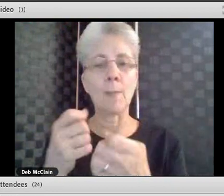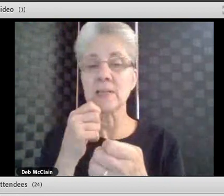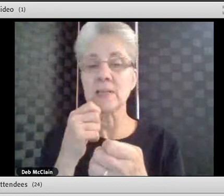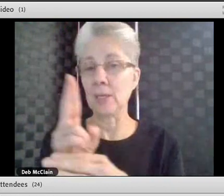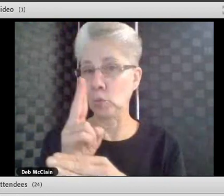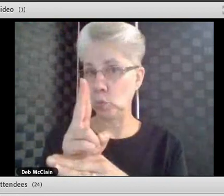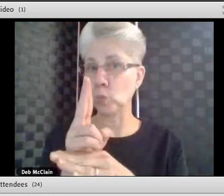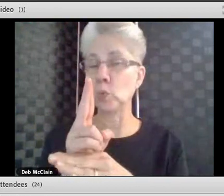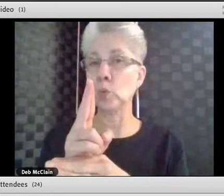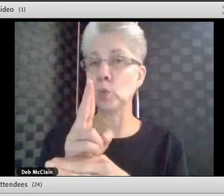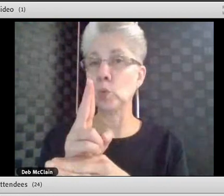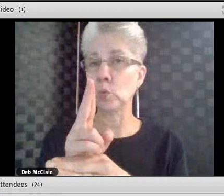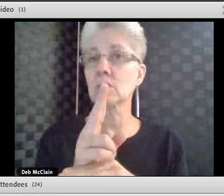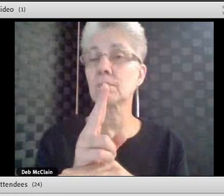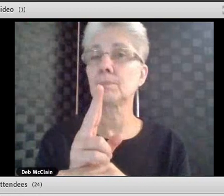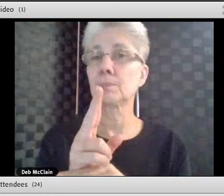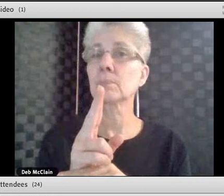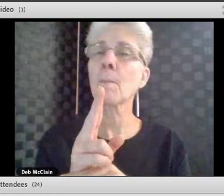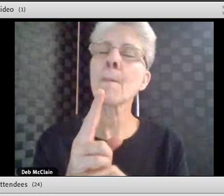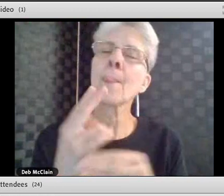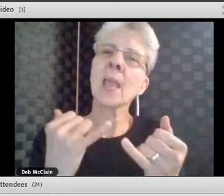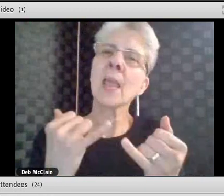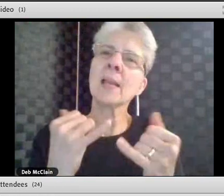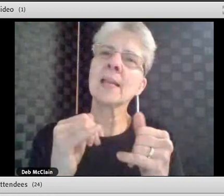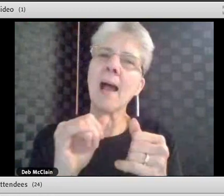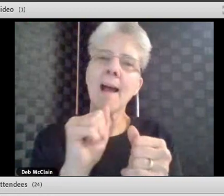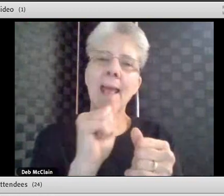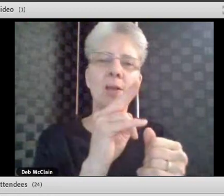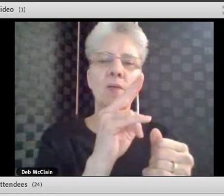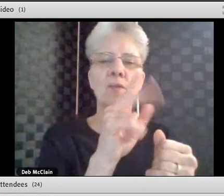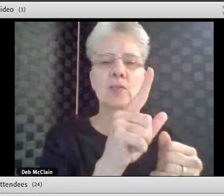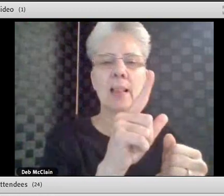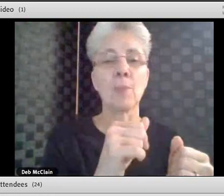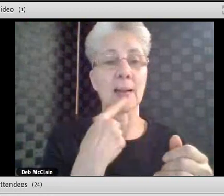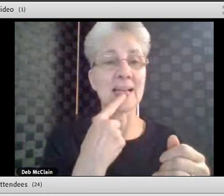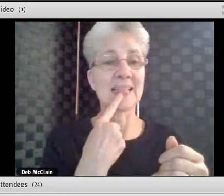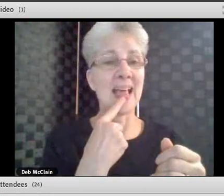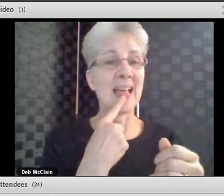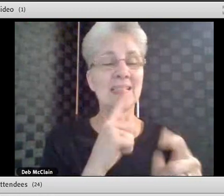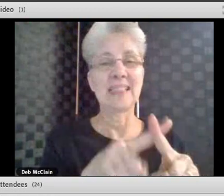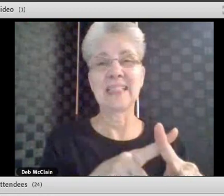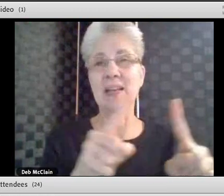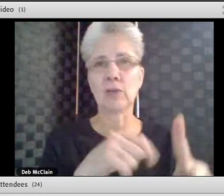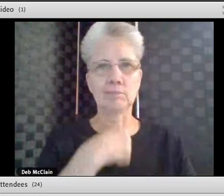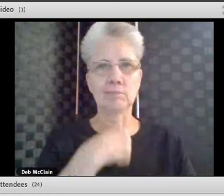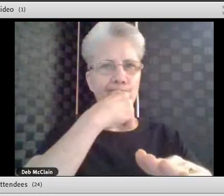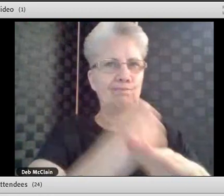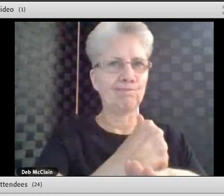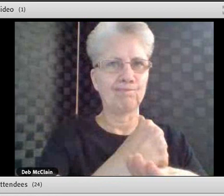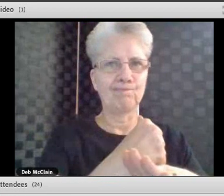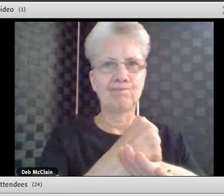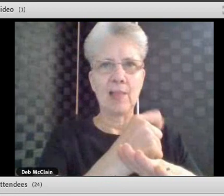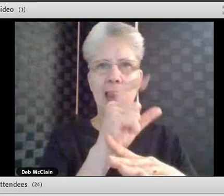So they store the equipment when it's not being used. Now, the Air University Library, like I said, is completely different.